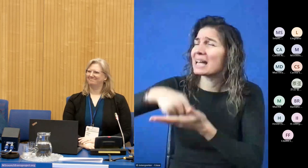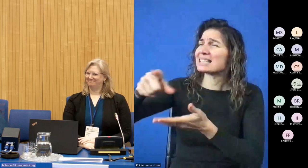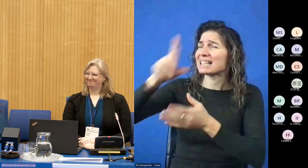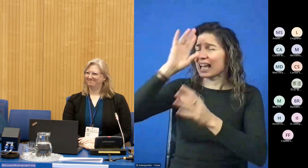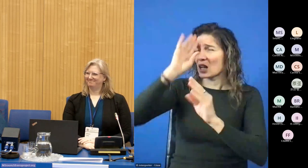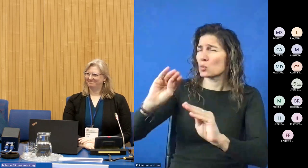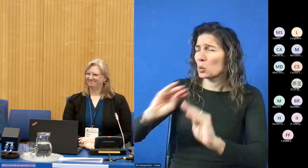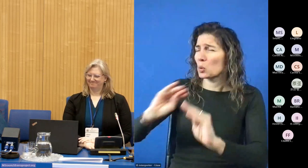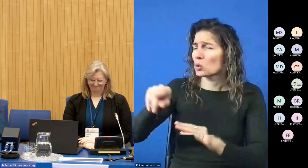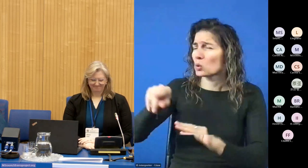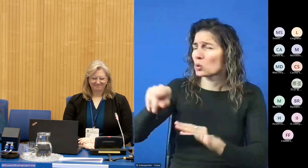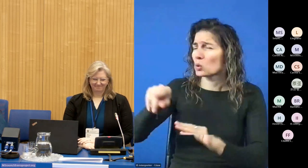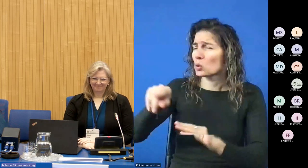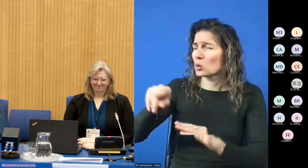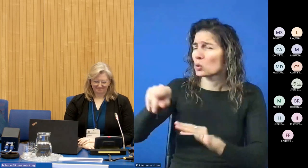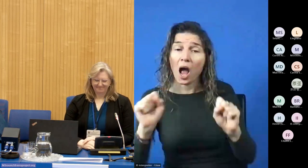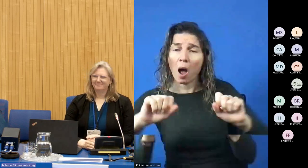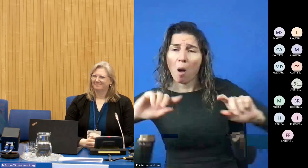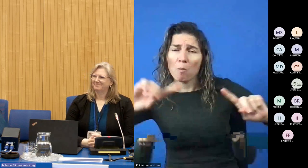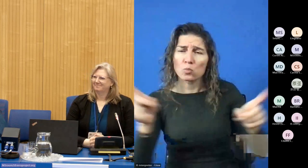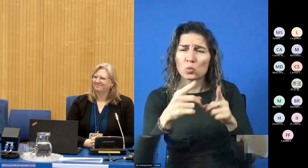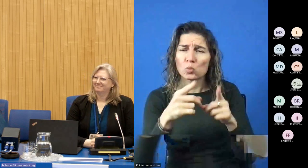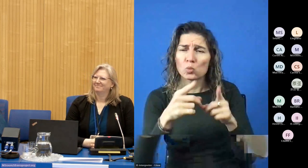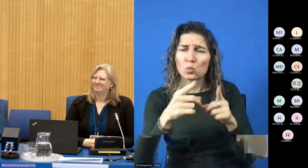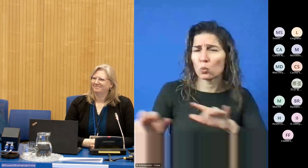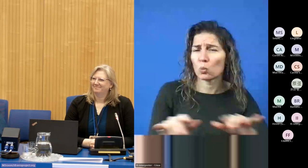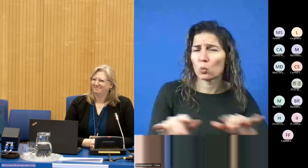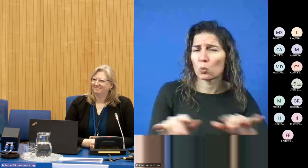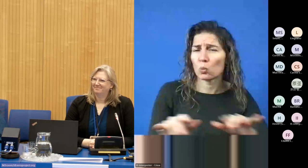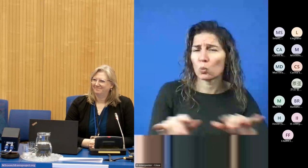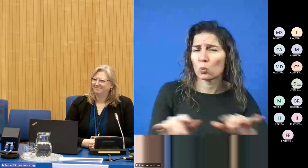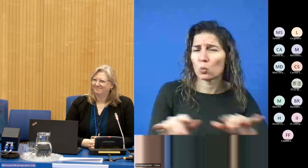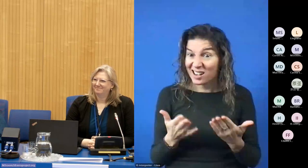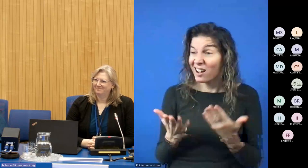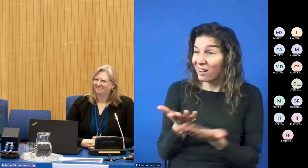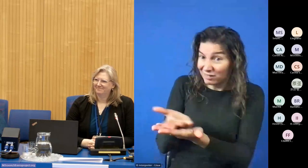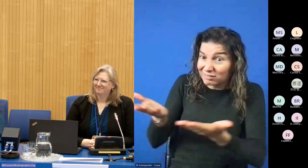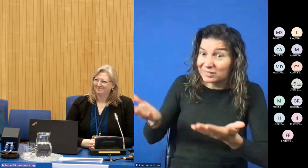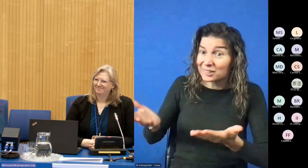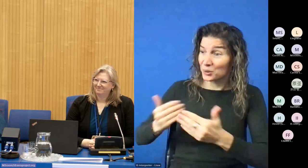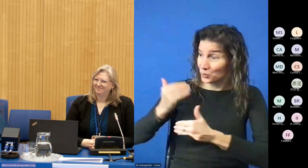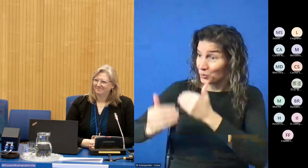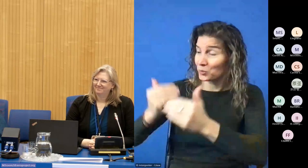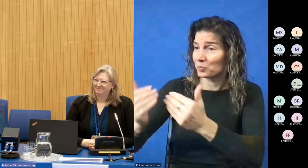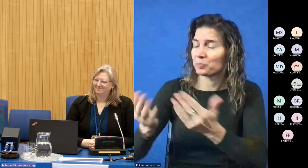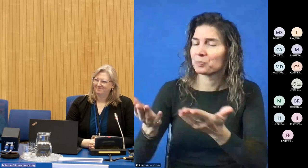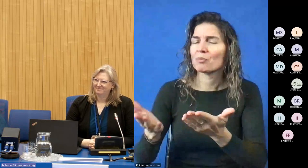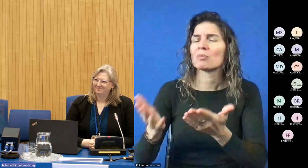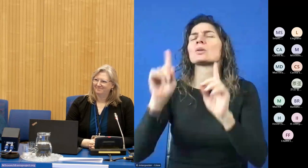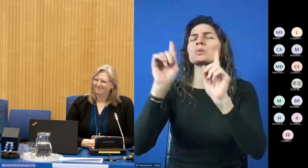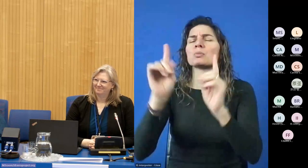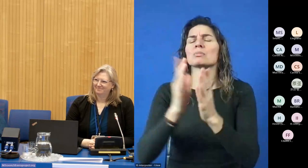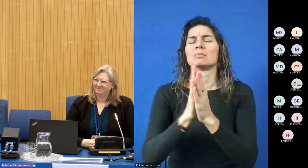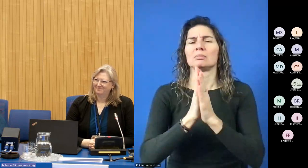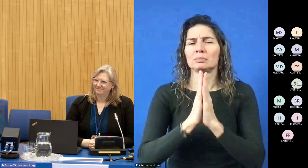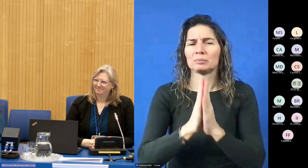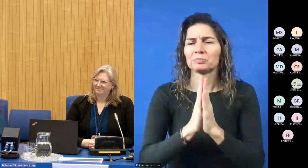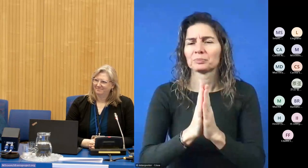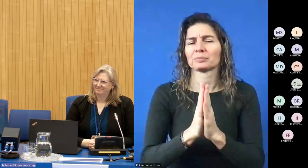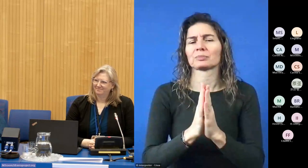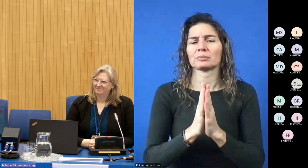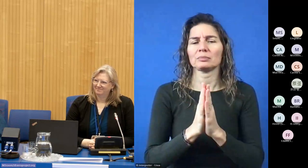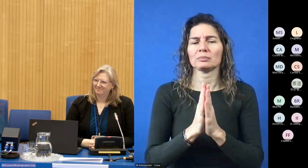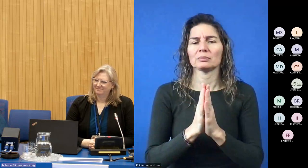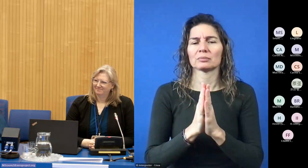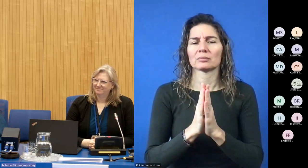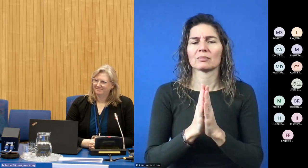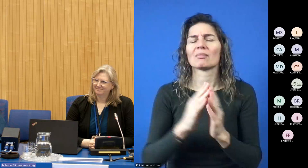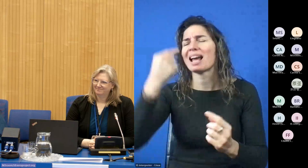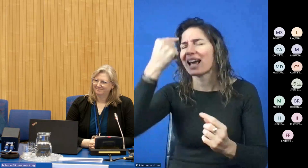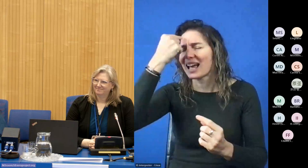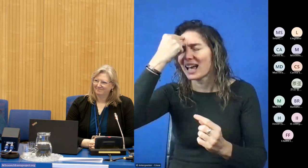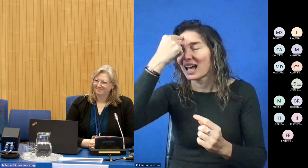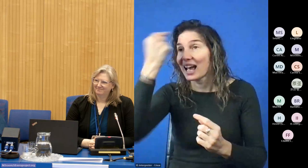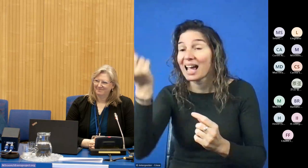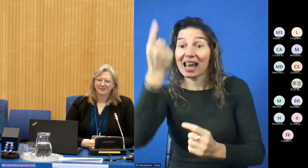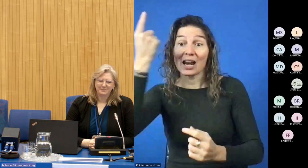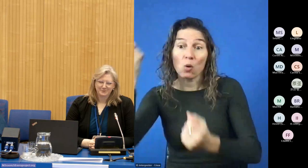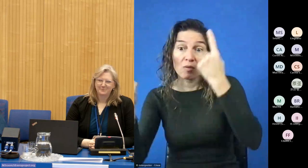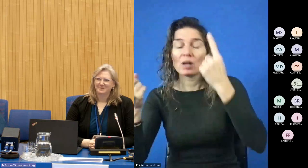compose music. Now, they are doing it. Course, the innovation is there, let us continue,